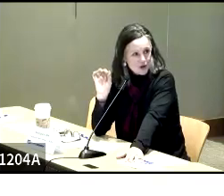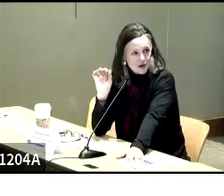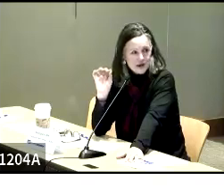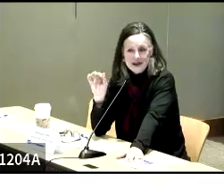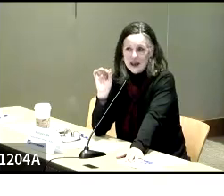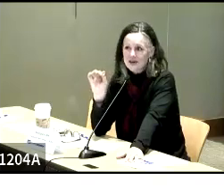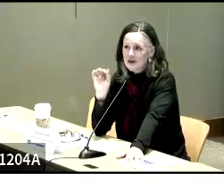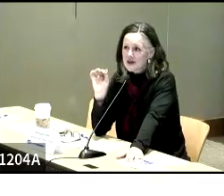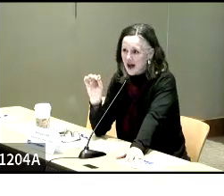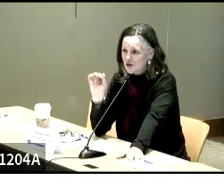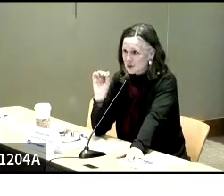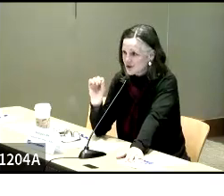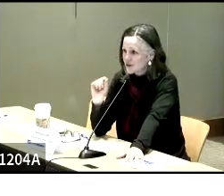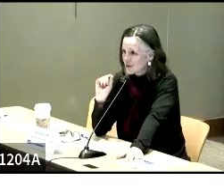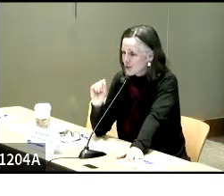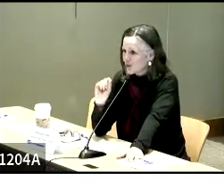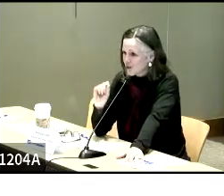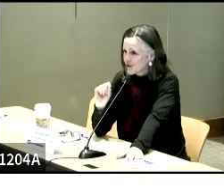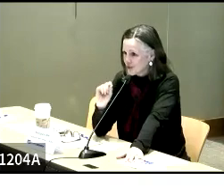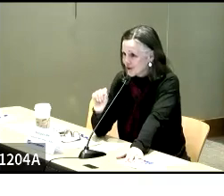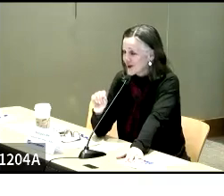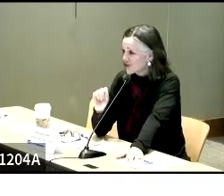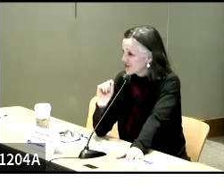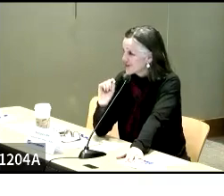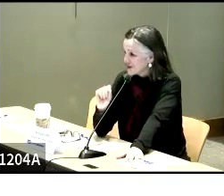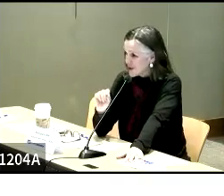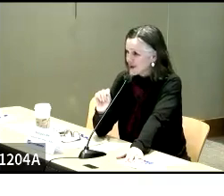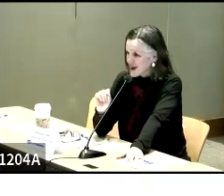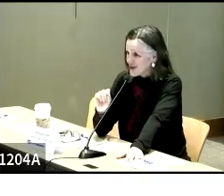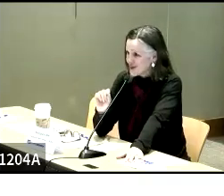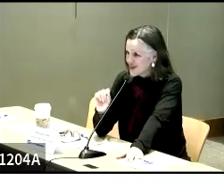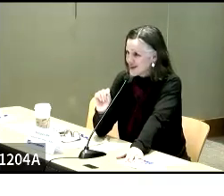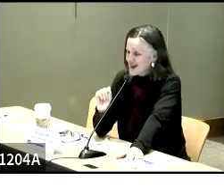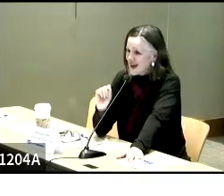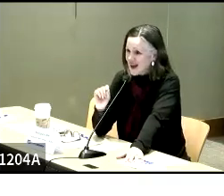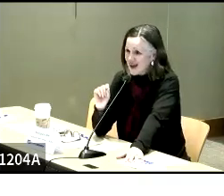or gave acknowledgement to the important role of communications in public health,